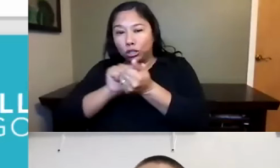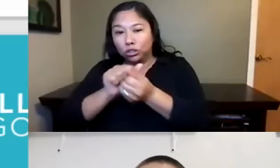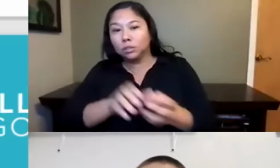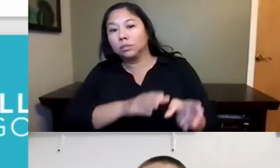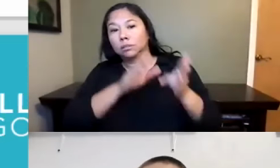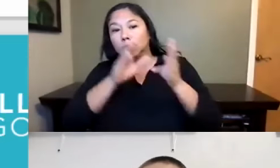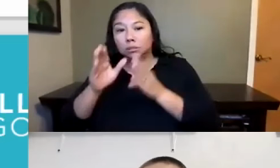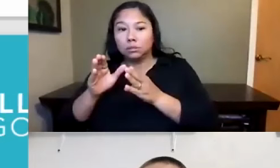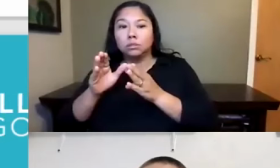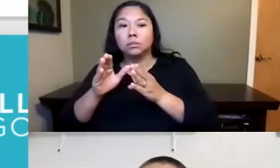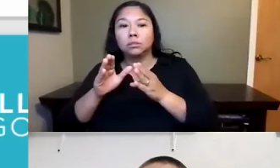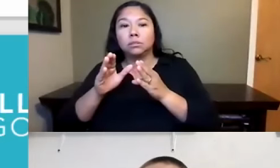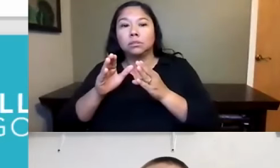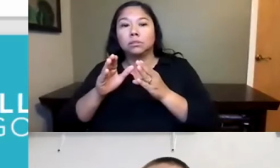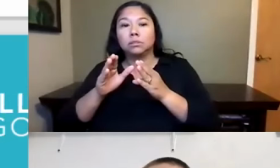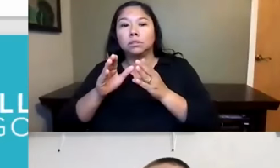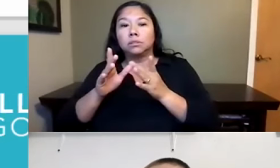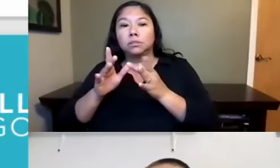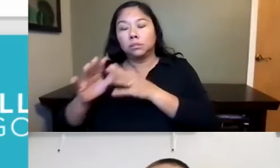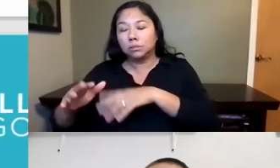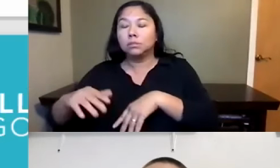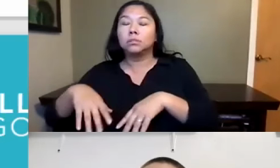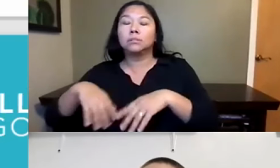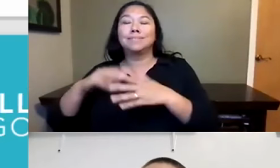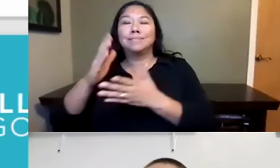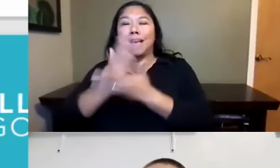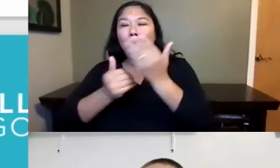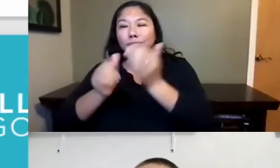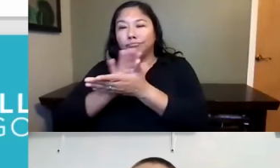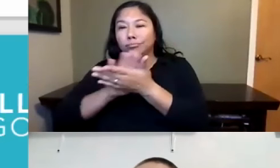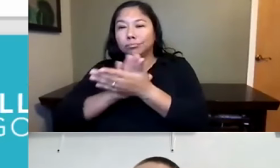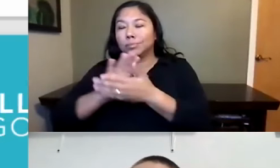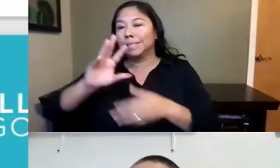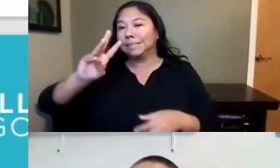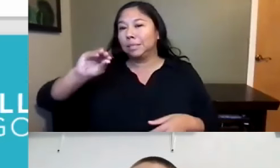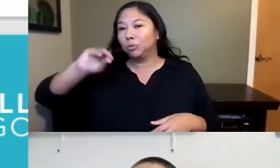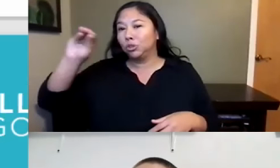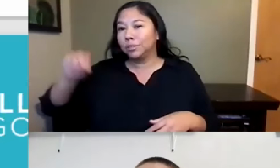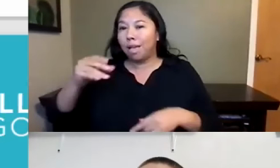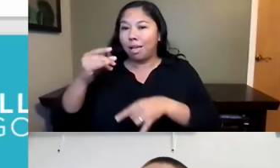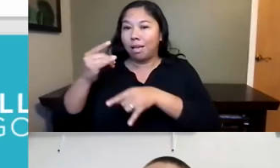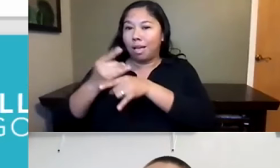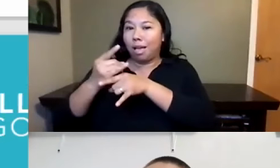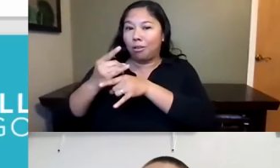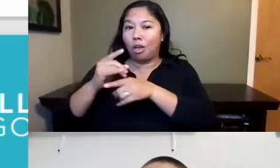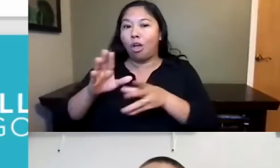alcohol and doing it often, cough etiquette: cover your cough with the crook of your elbow or